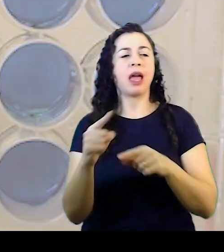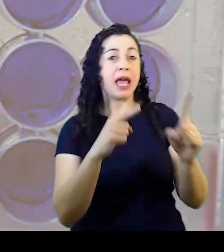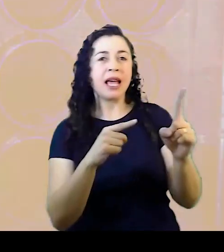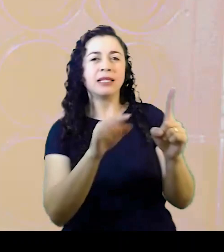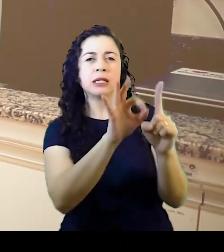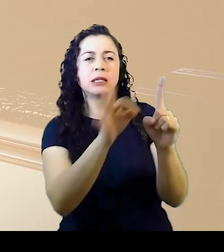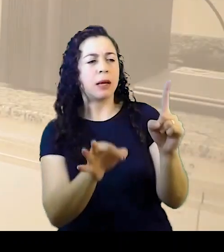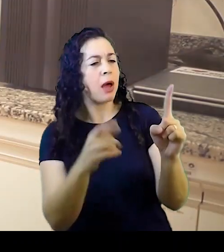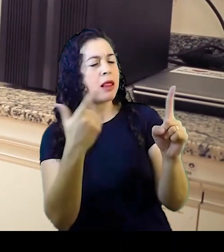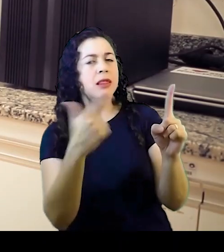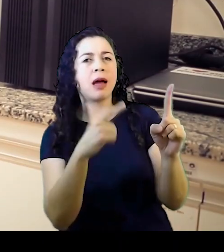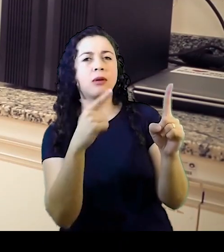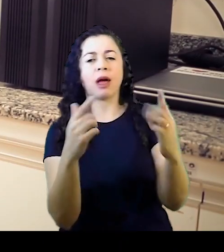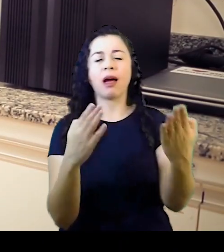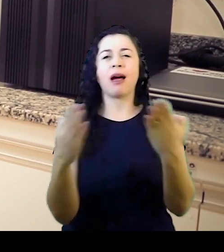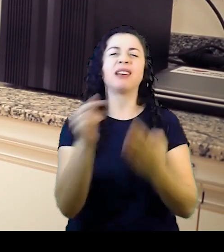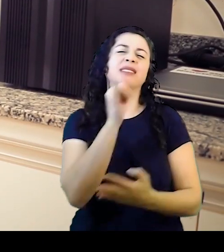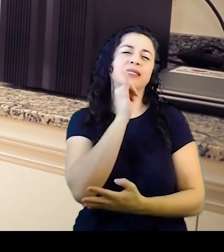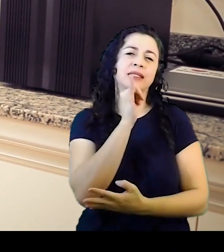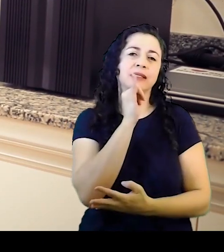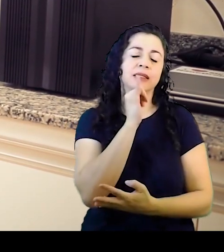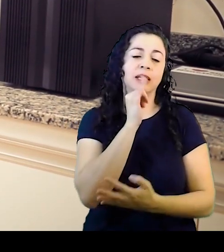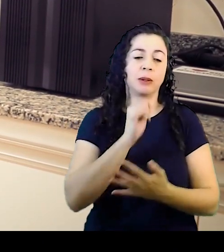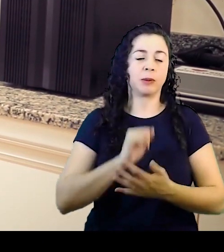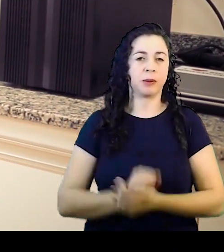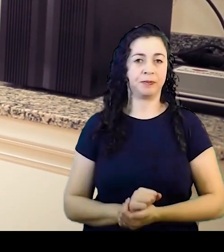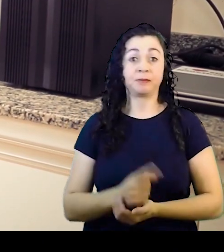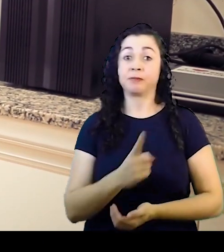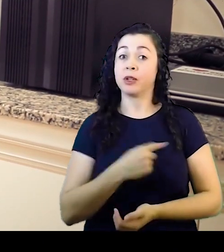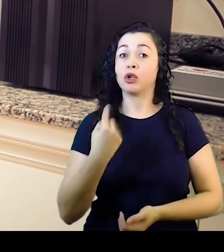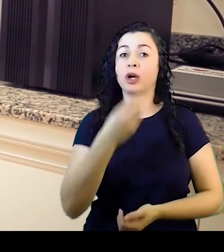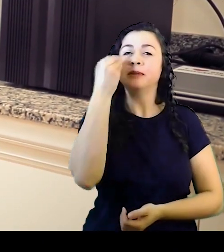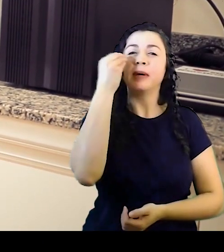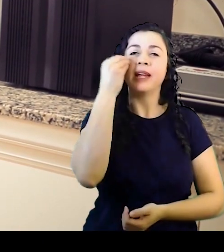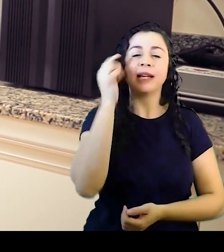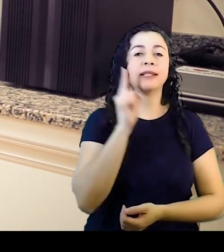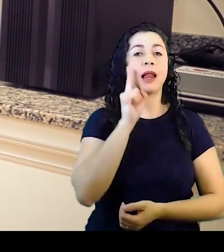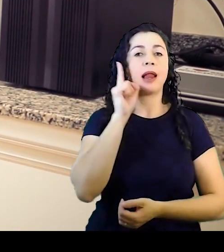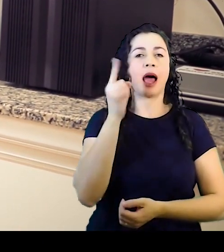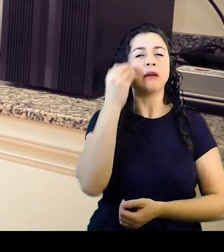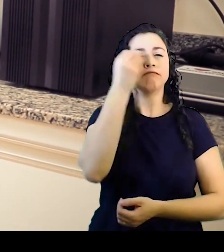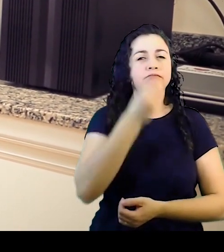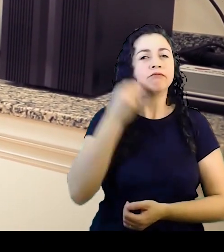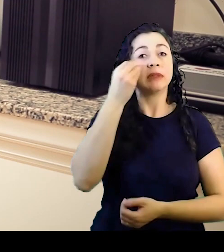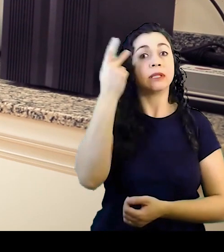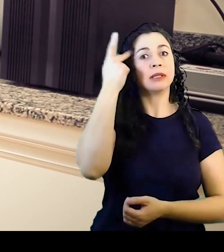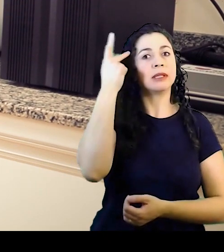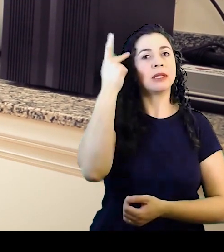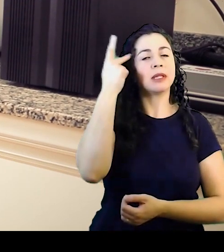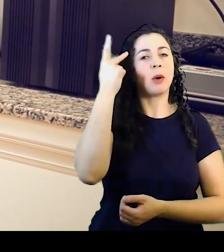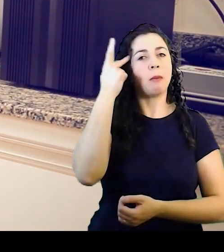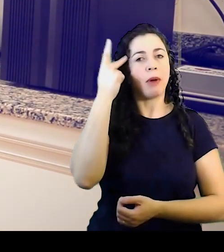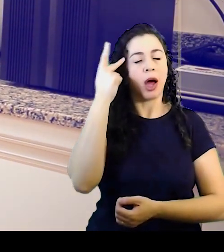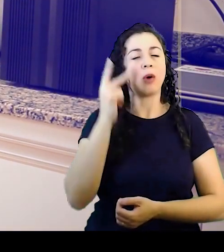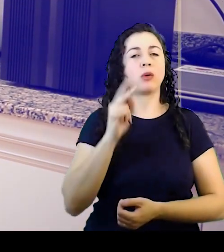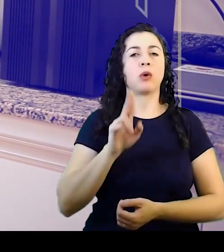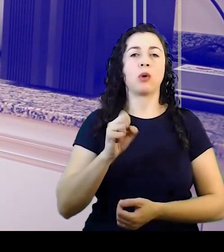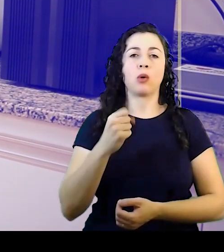Due to our experience in sequencing, back in São Paulo, at the University of São Paulo, in collaboration with the Adolfo Lutz Institute,